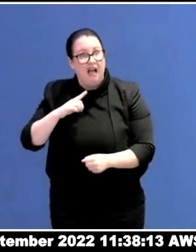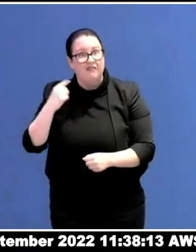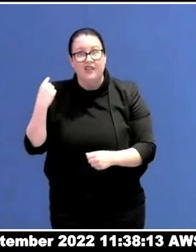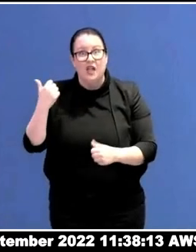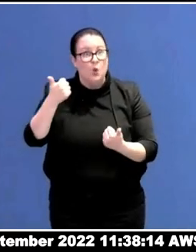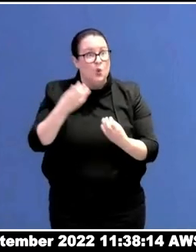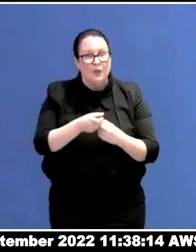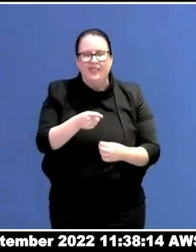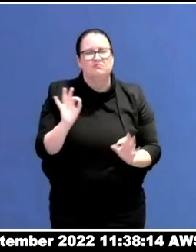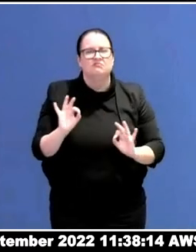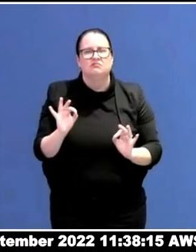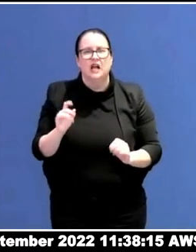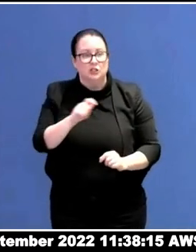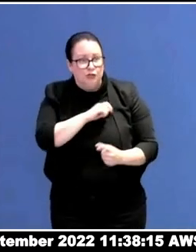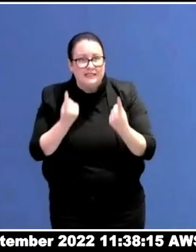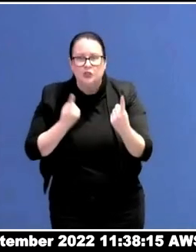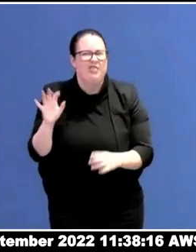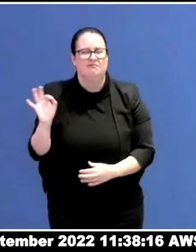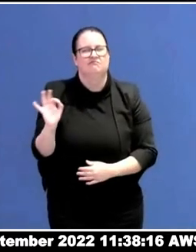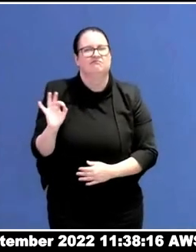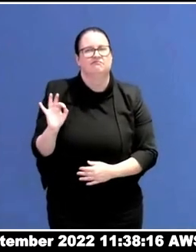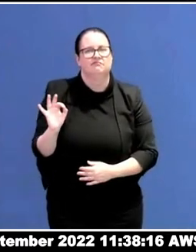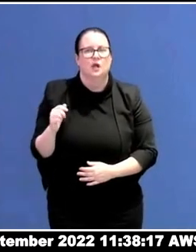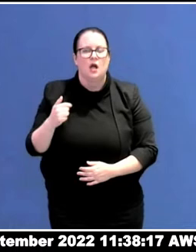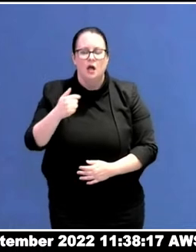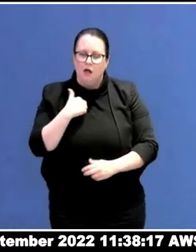them. Gerry and I would go back and see him every day.